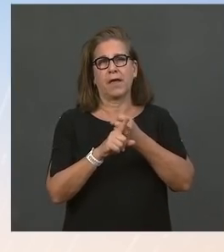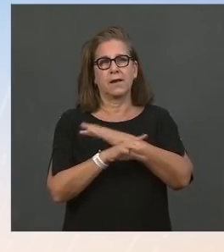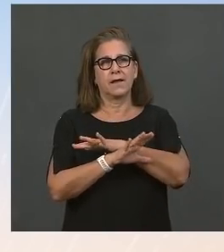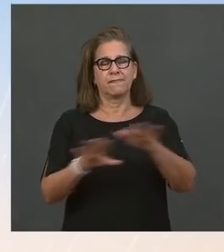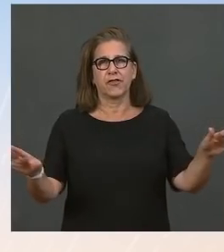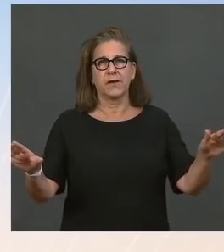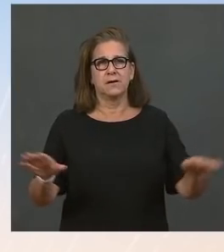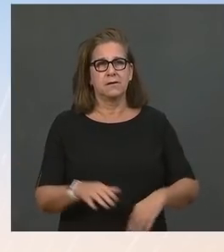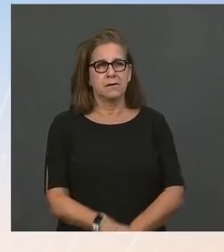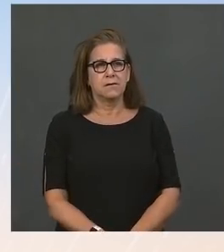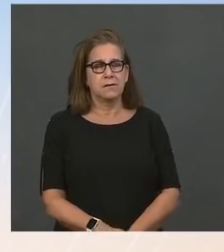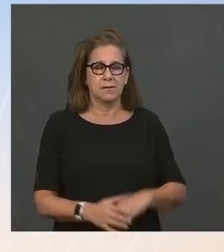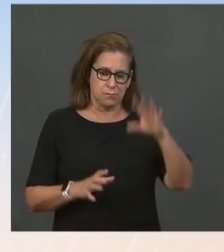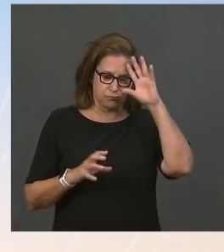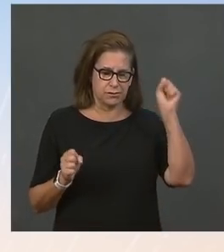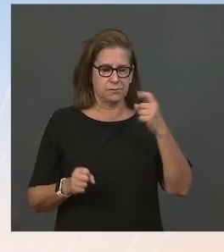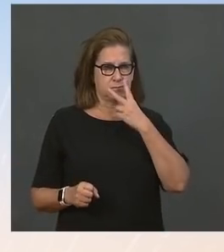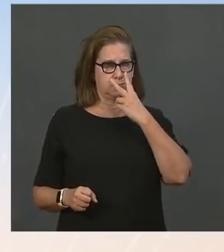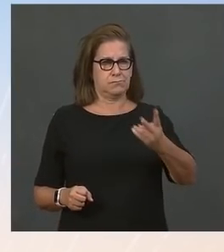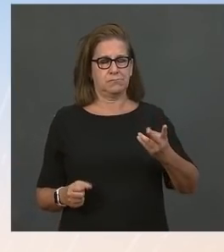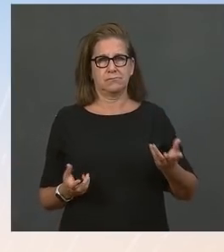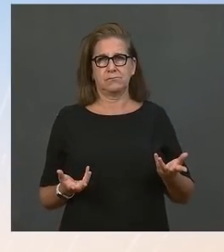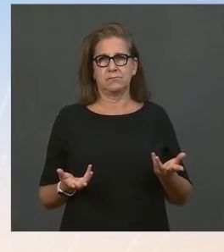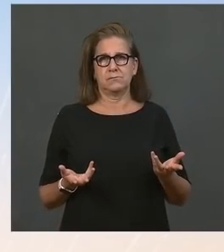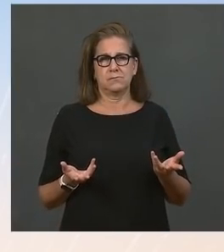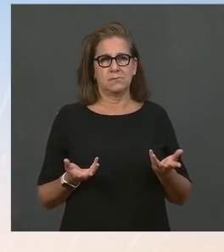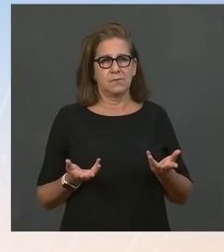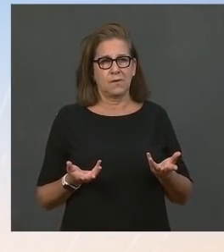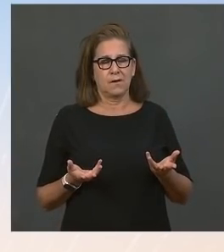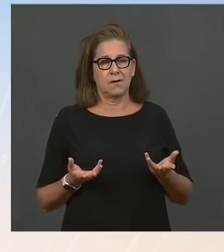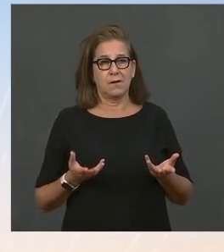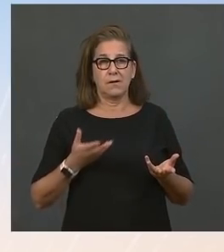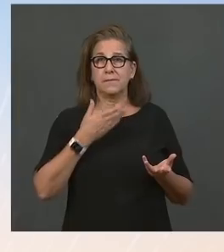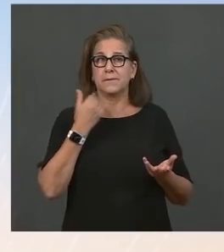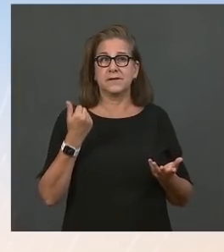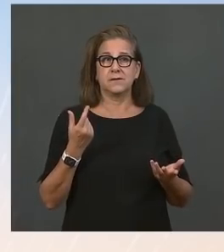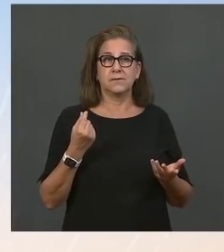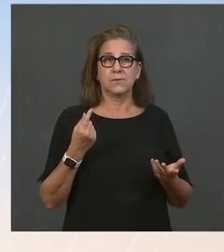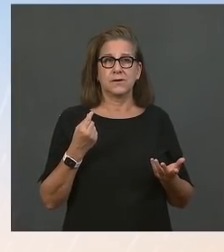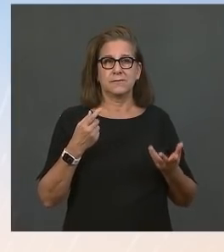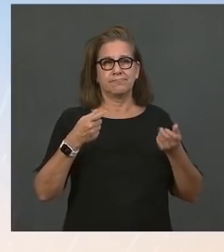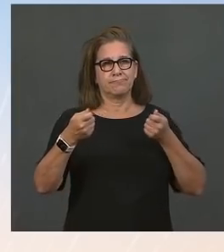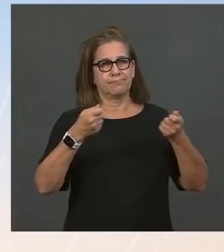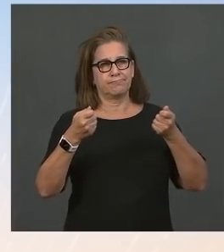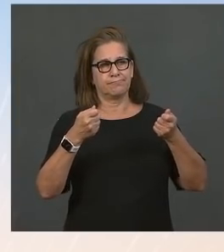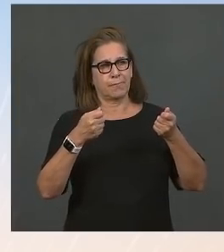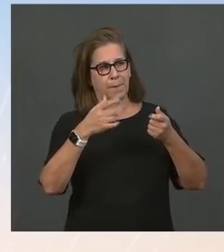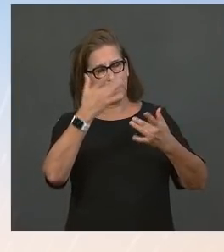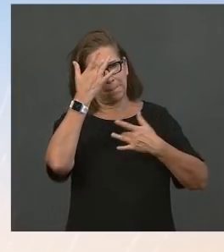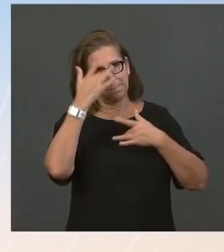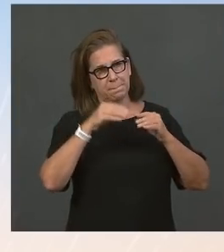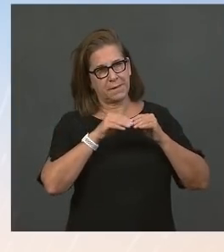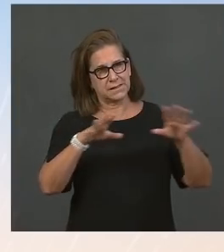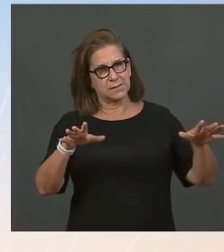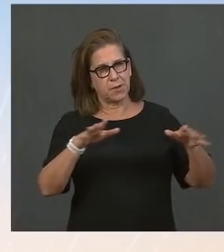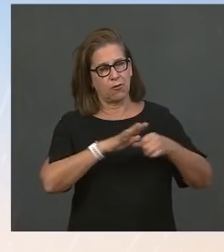And he knows that the best thing he can do is help get COVID under control, continue to work to address some fundamental issues in our economy, put people back to work,